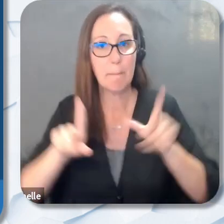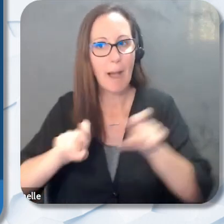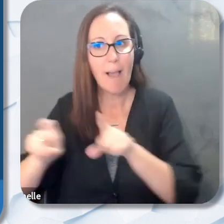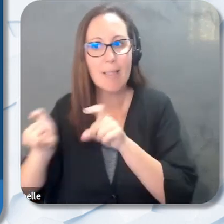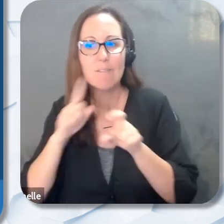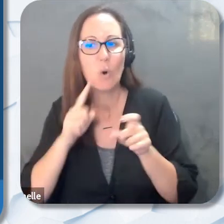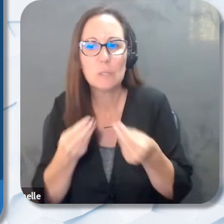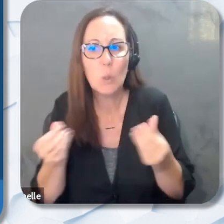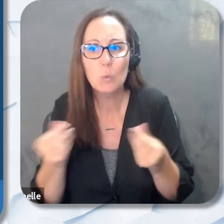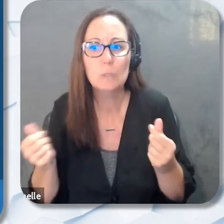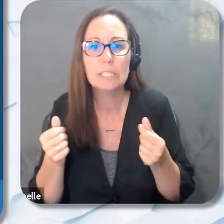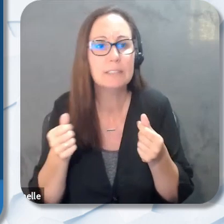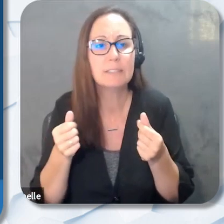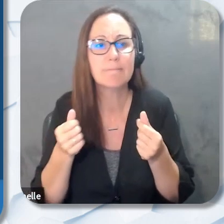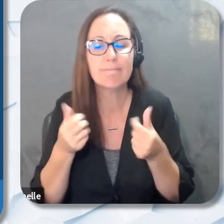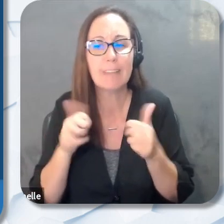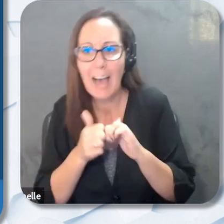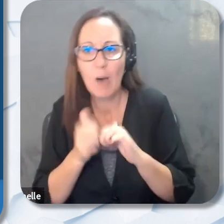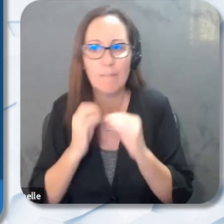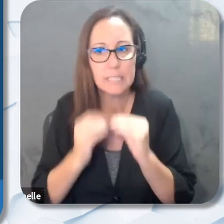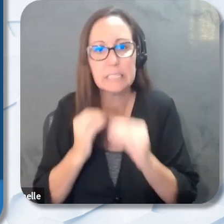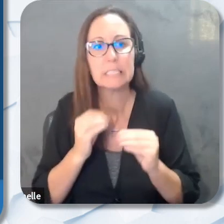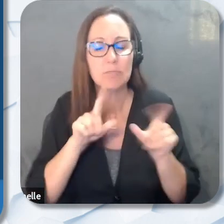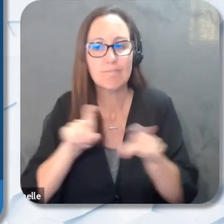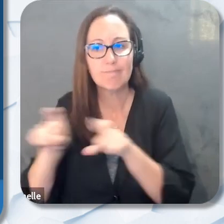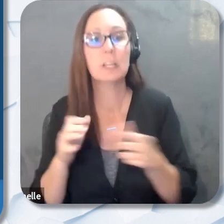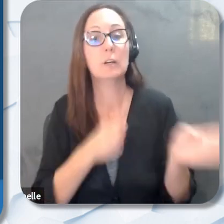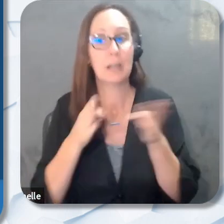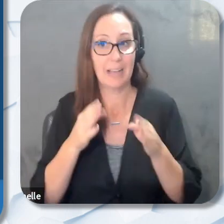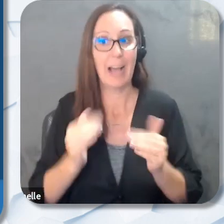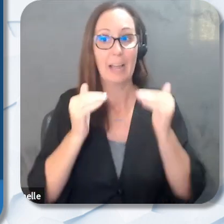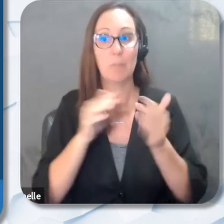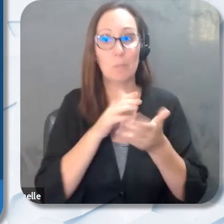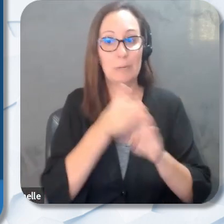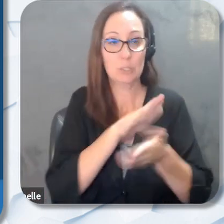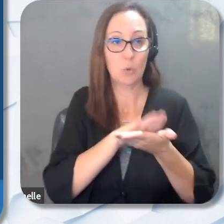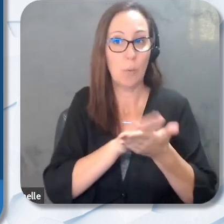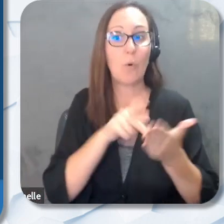This will include supporting expansion of high quality preschool programs, including tk headstart